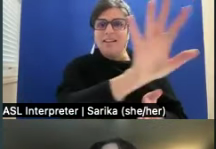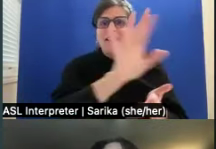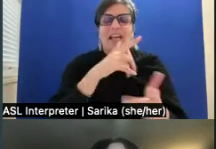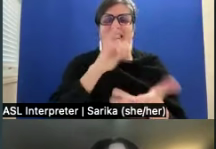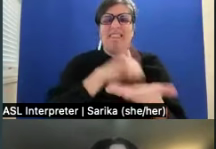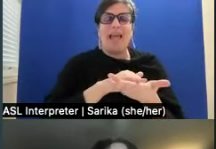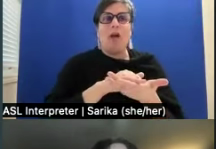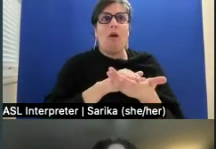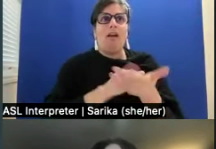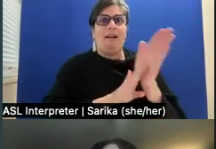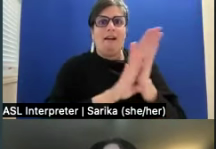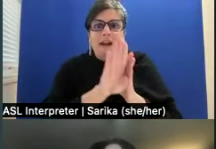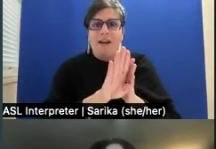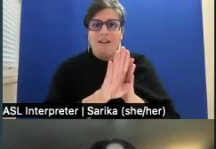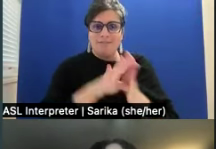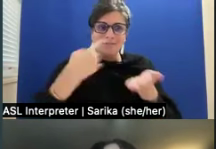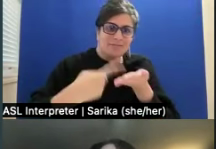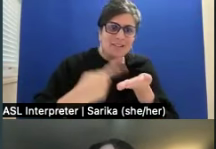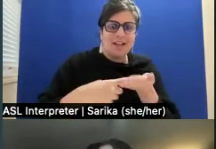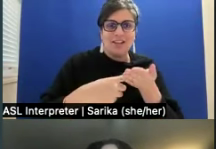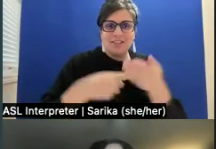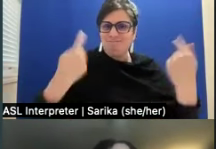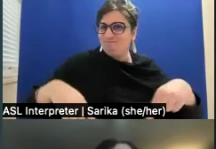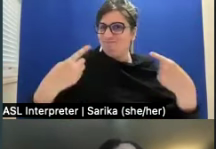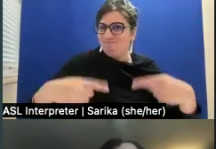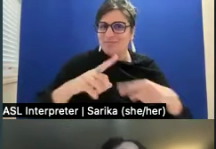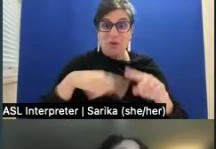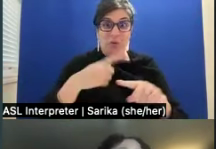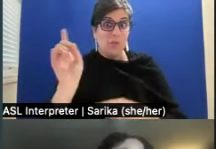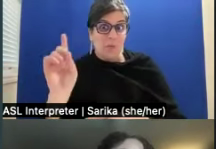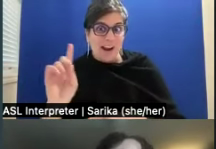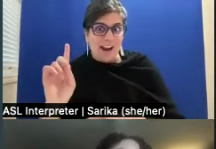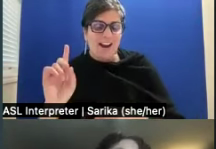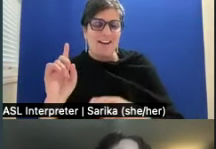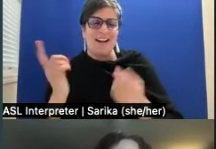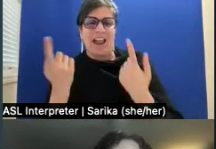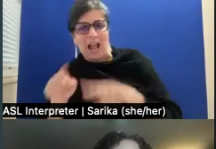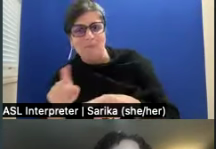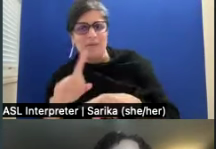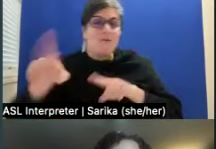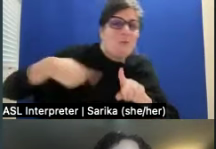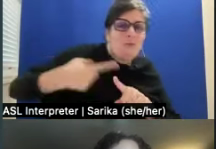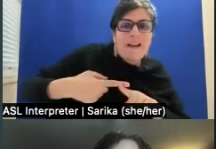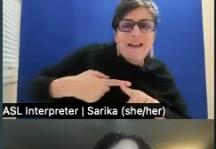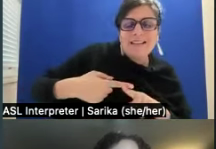and debate about where places were and when. And then that became that,